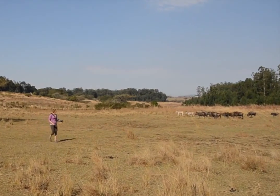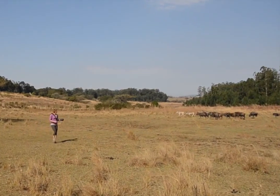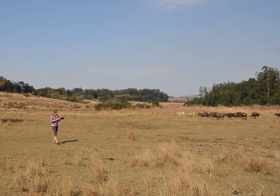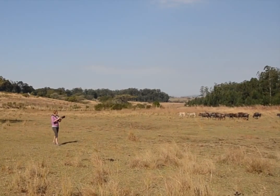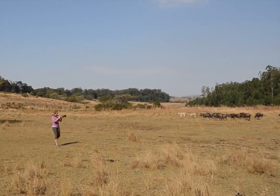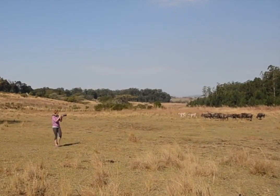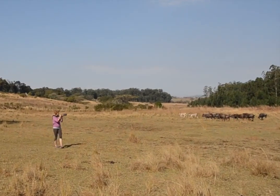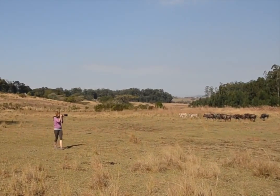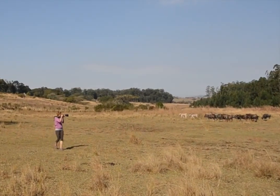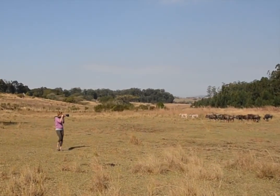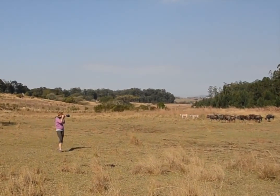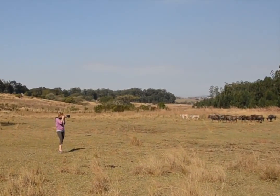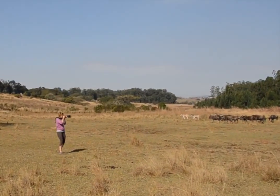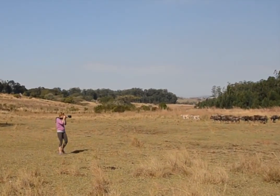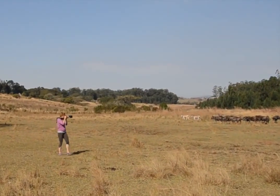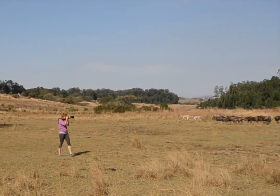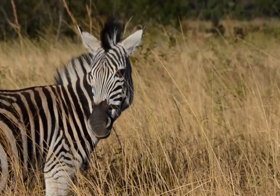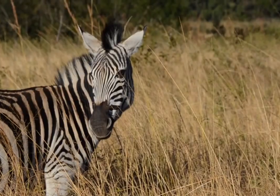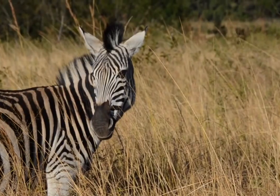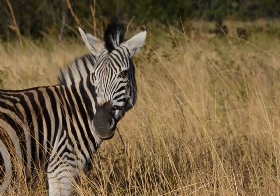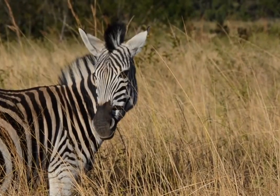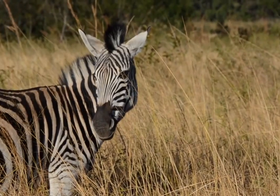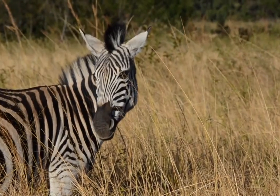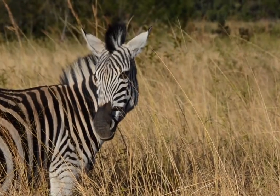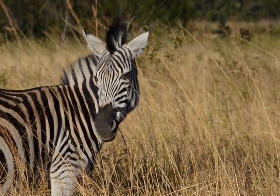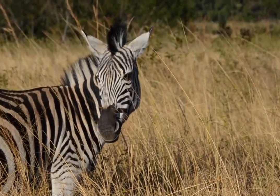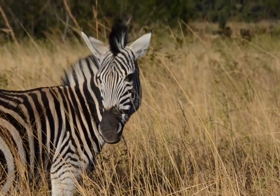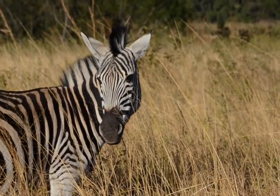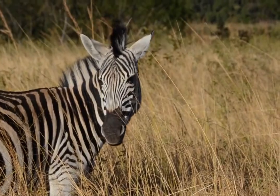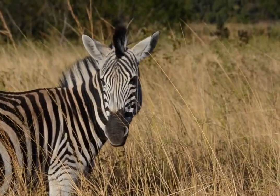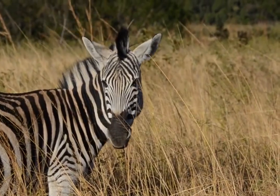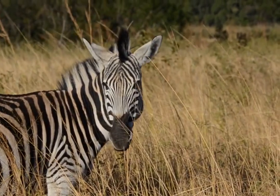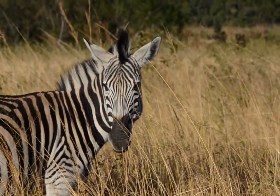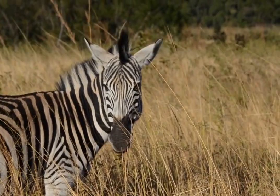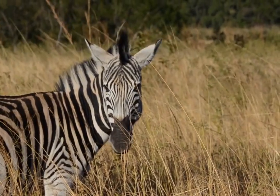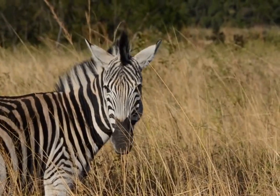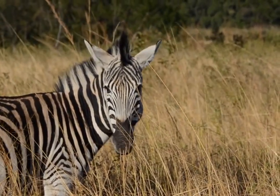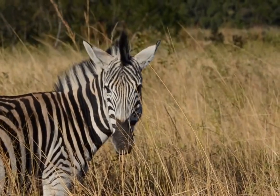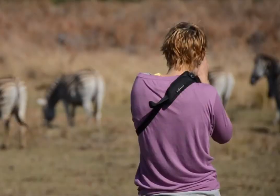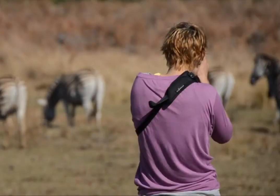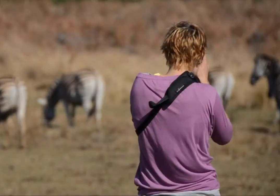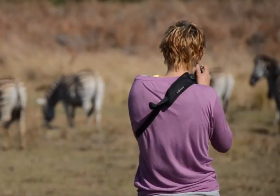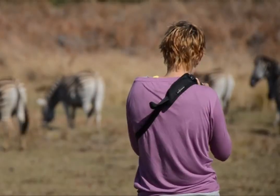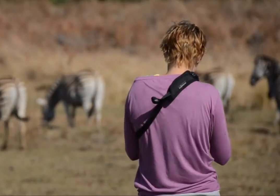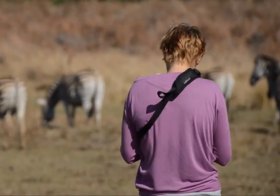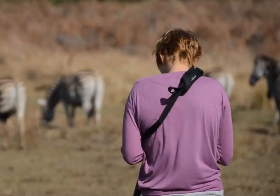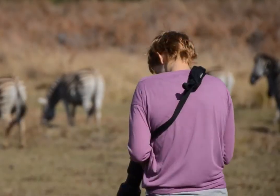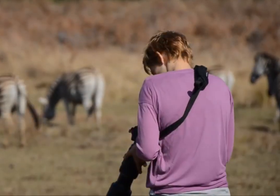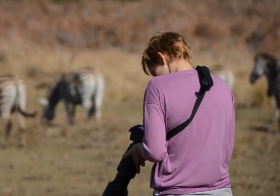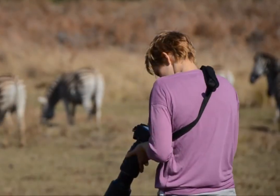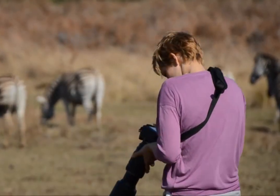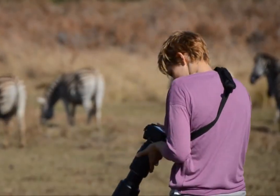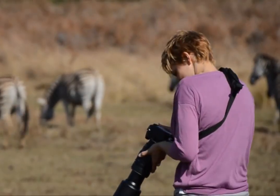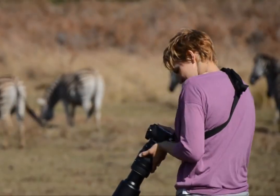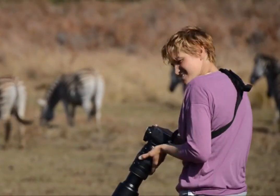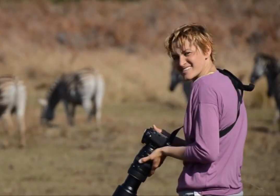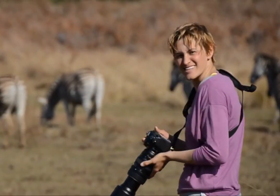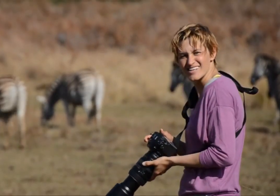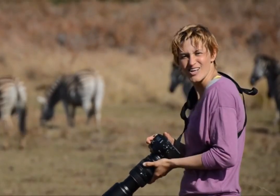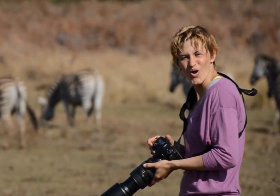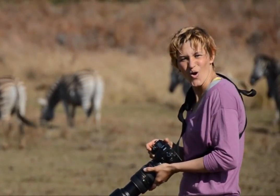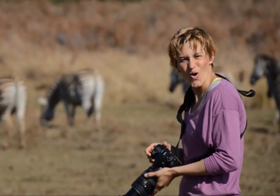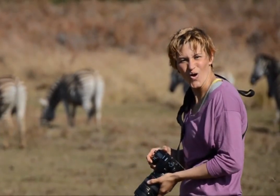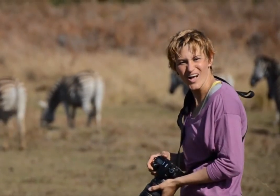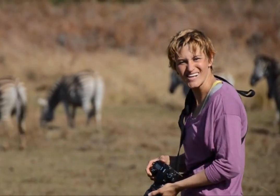zebras.